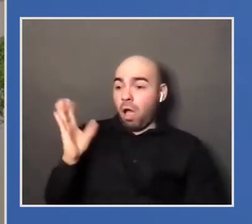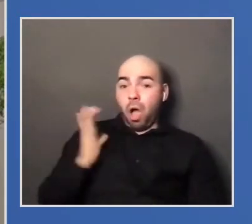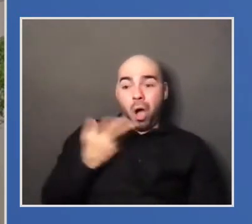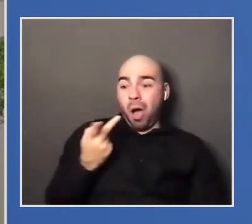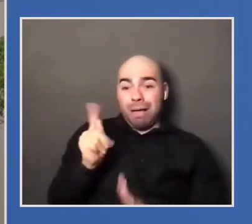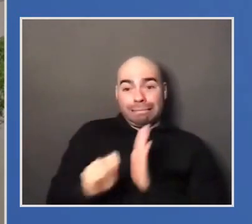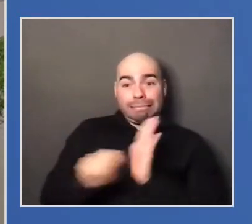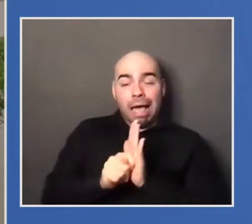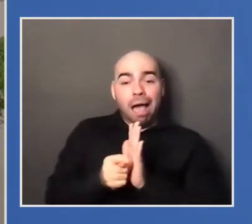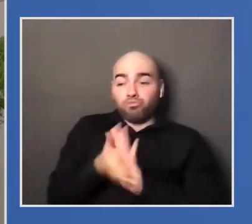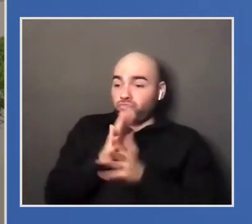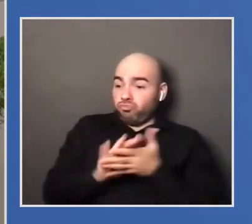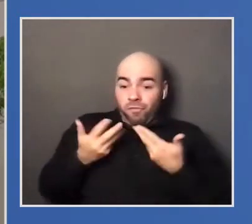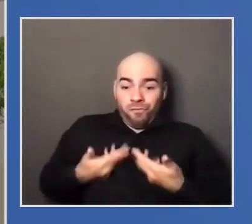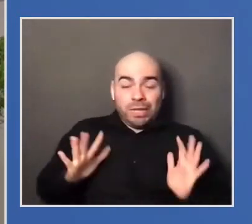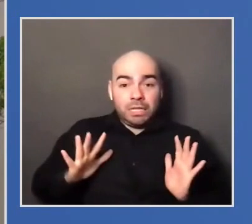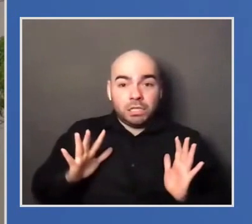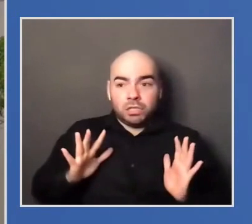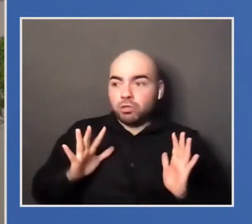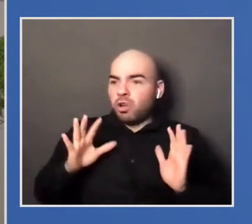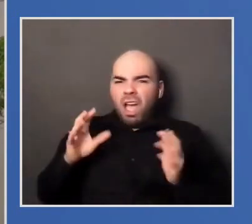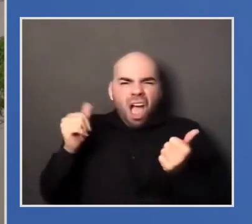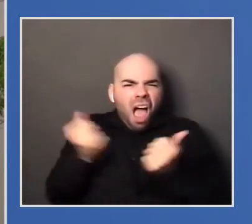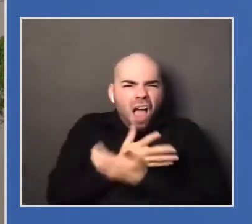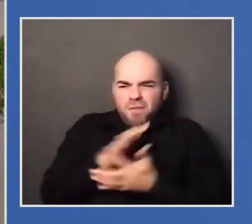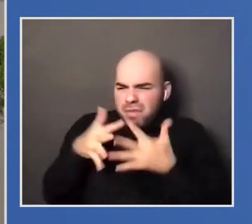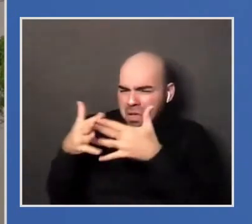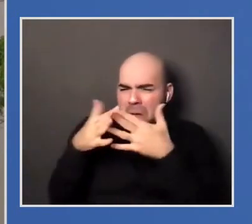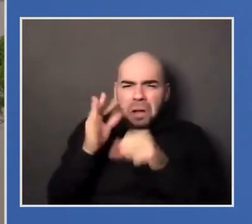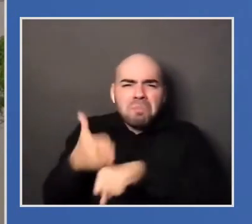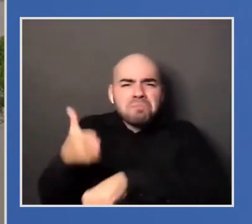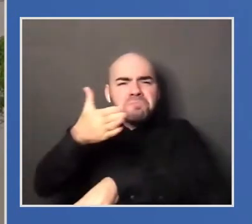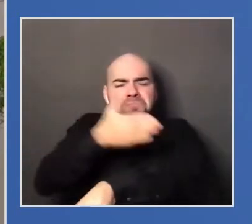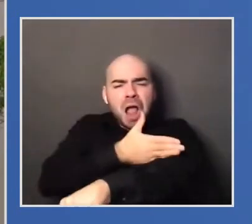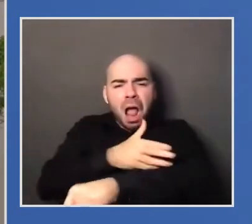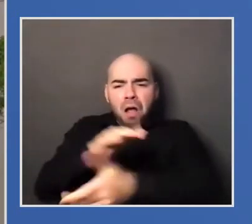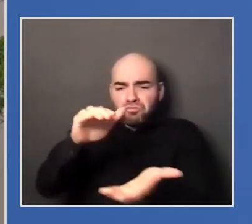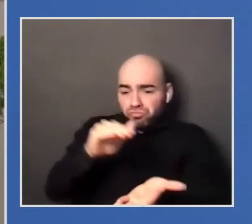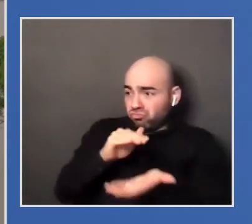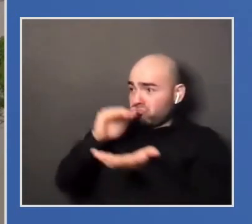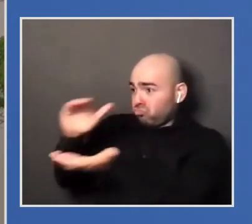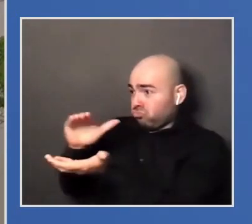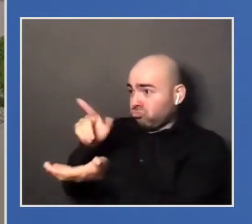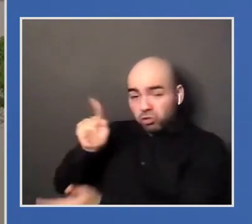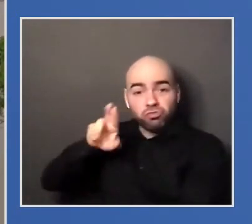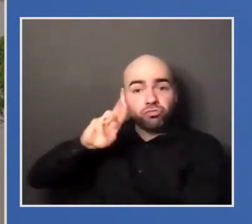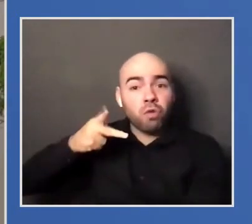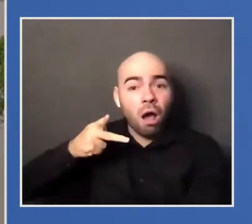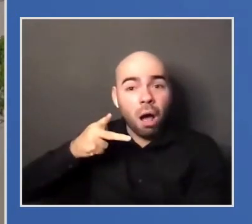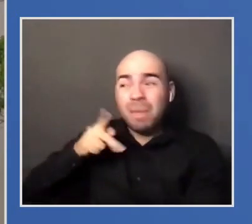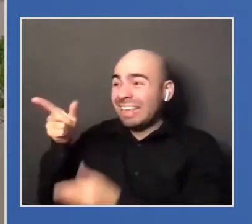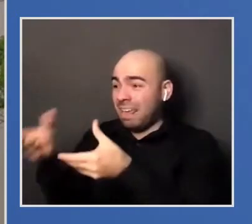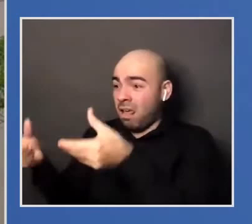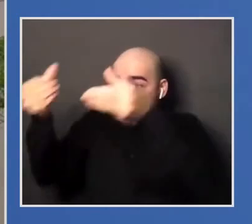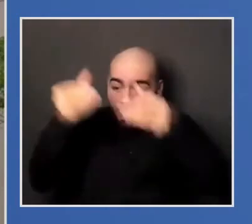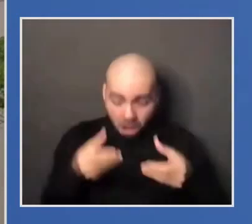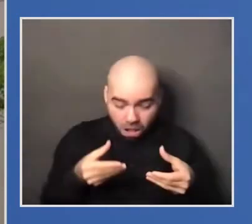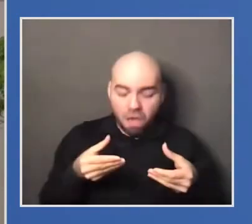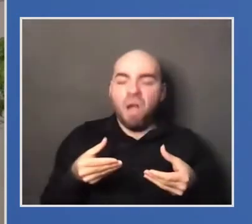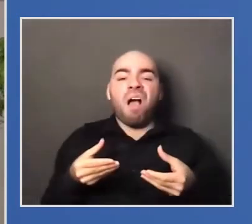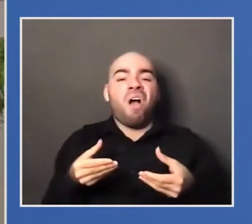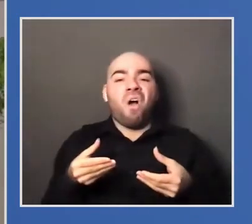APART AS AMERICA HAD SOME.